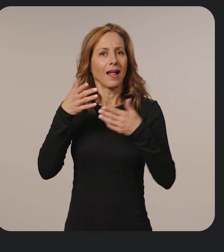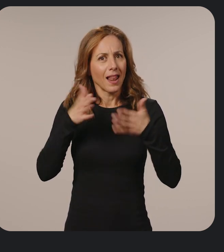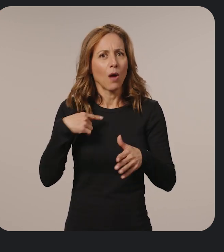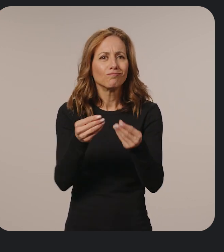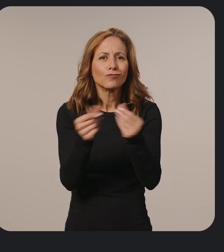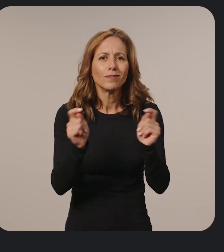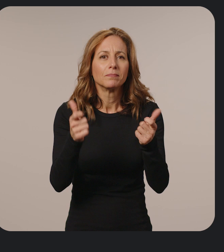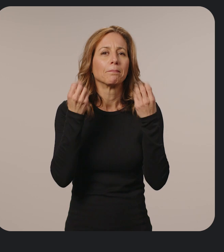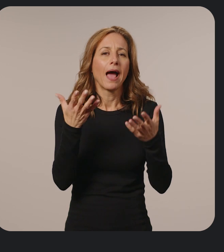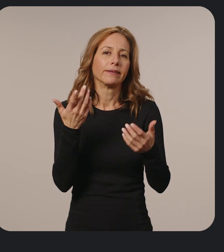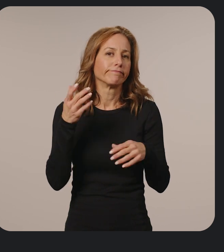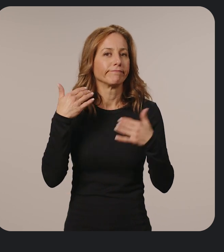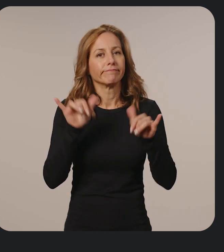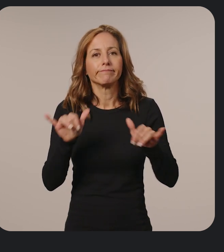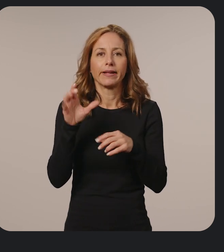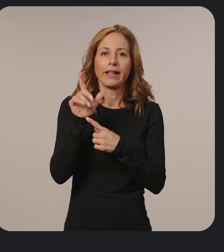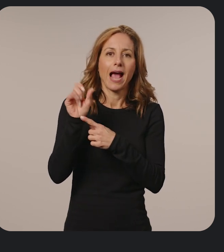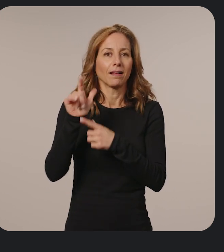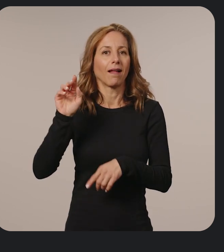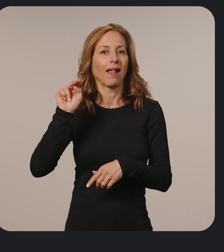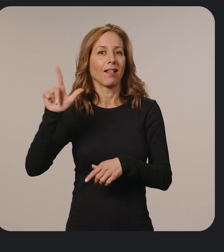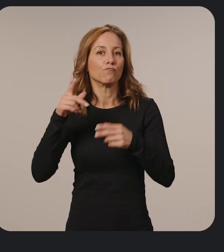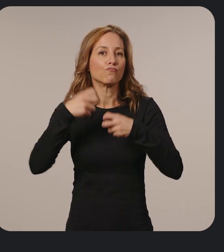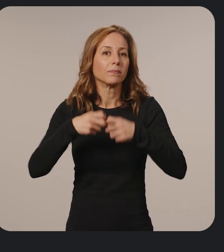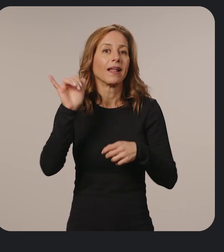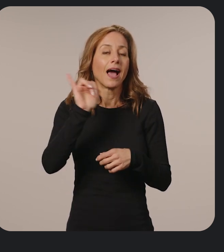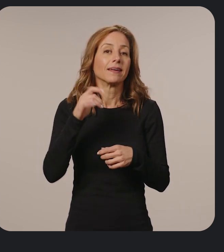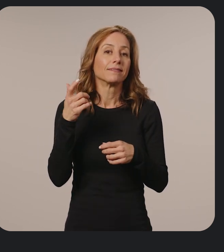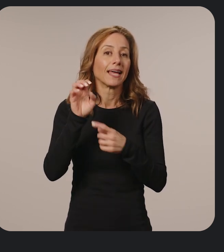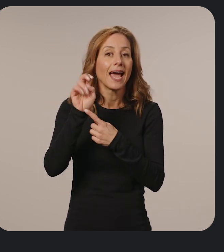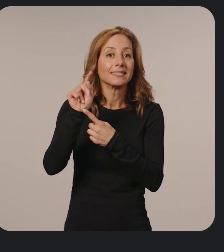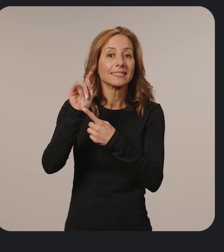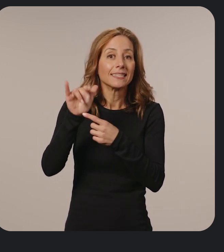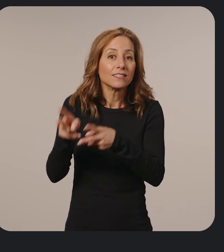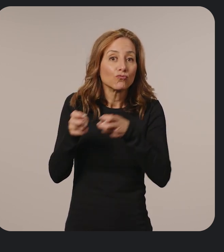many classical natural language problems like entity extraction, text classification, summarization,